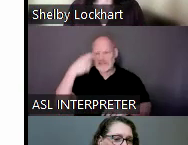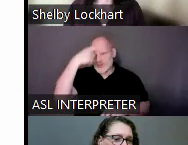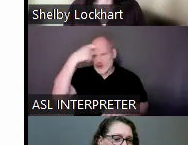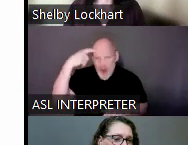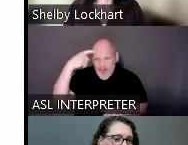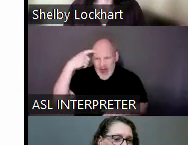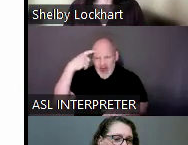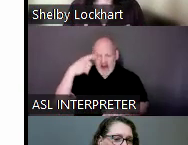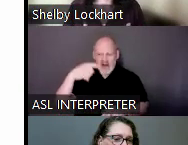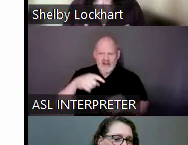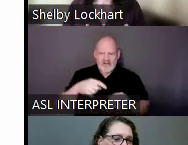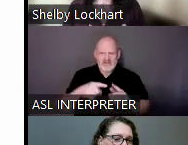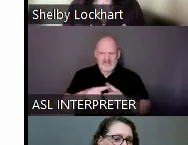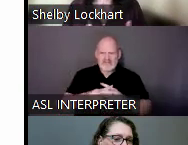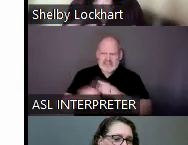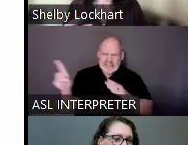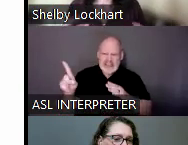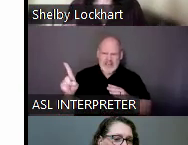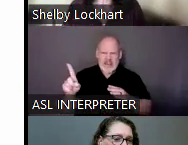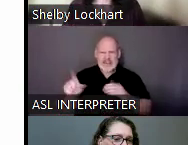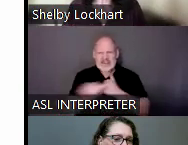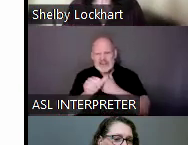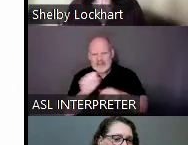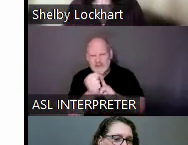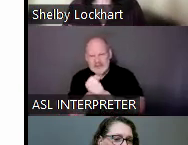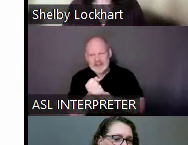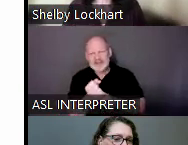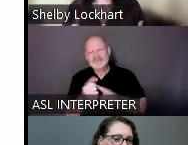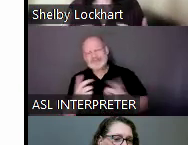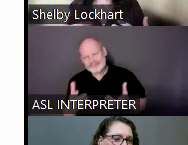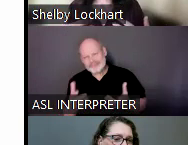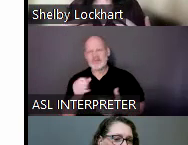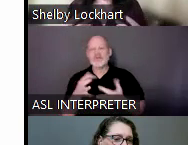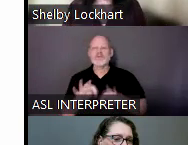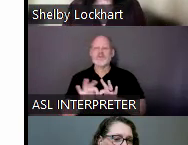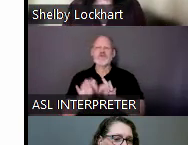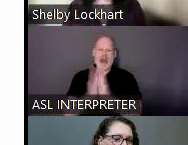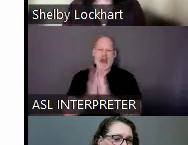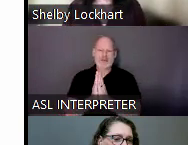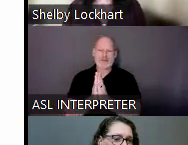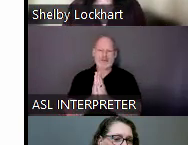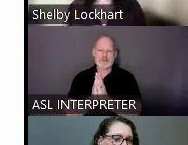in a different way. But I think it's really about asking why students aren't